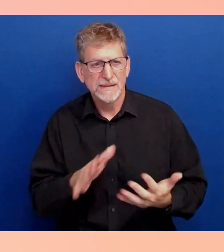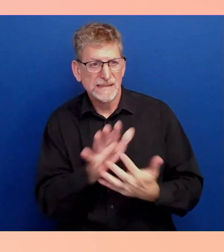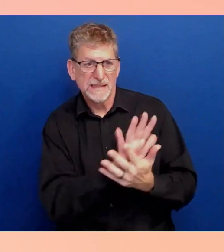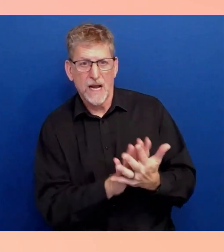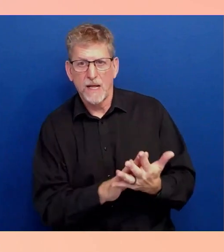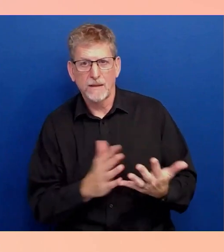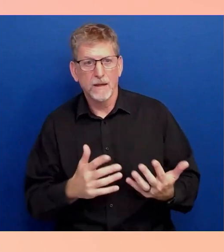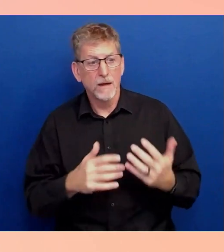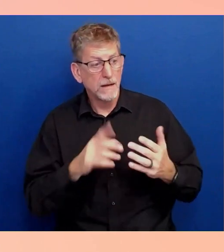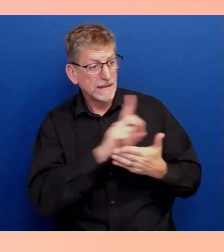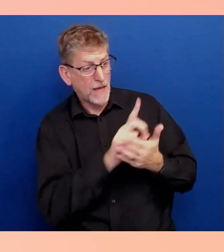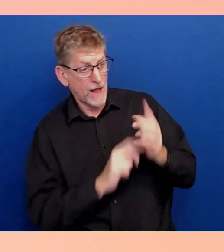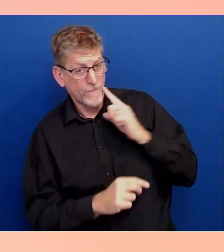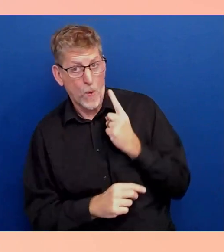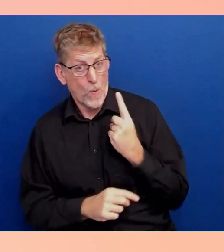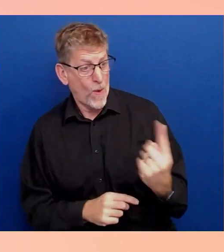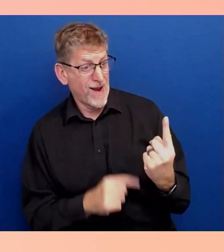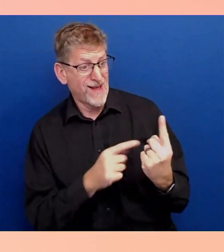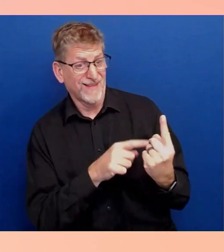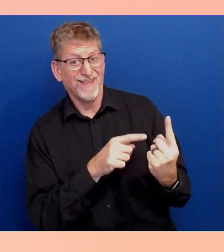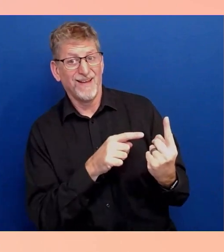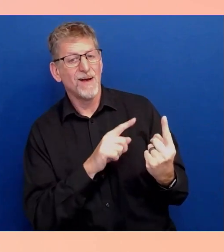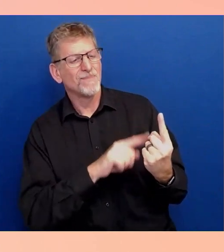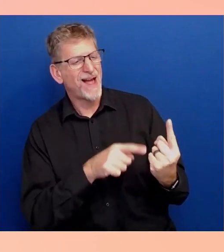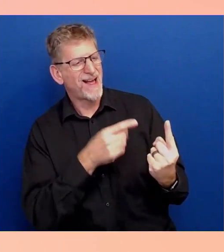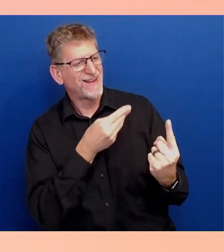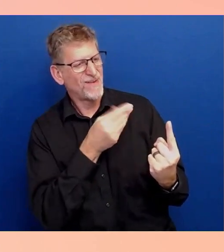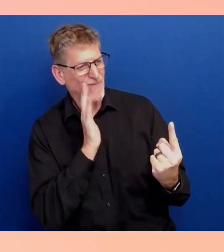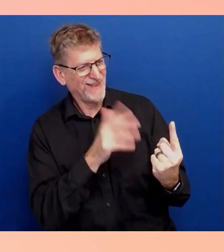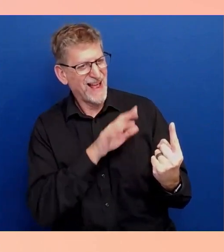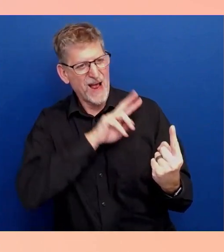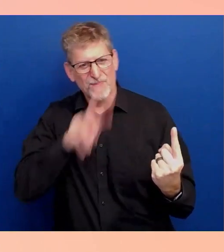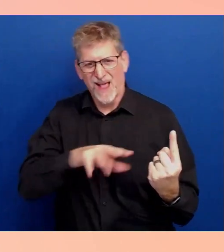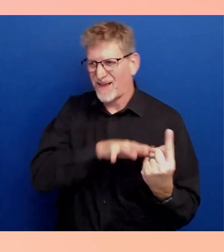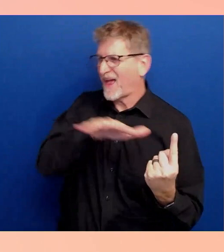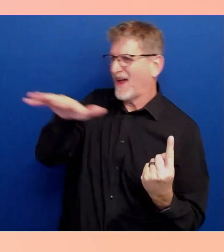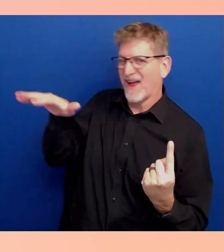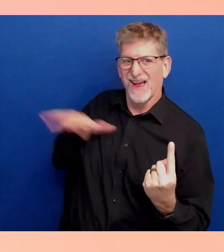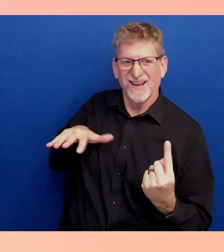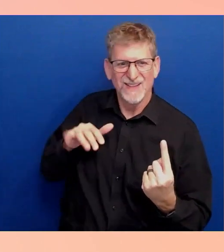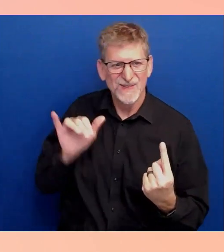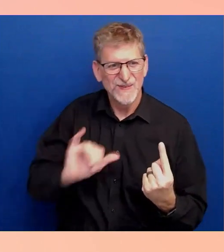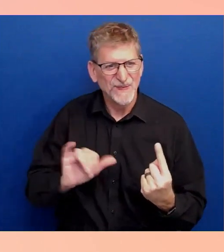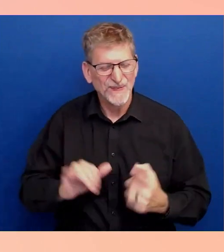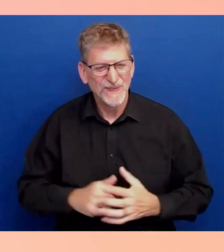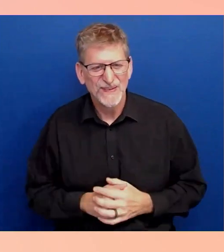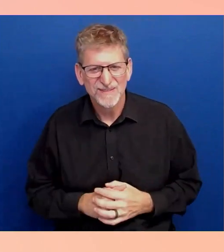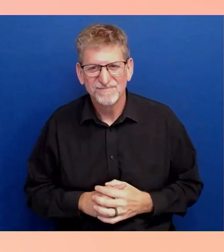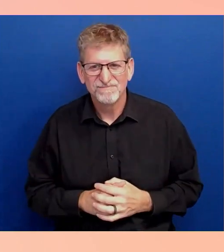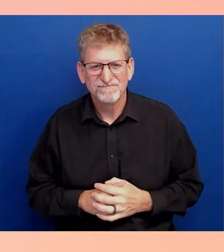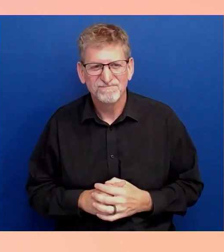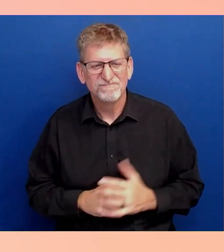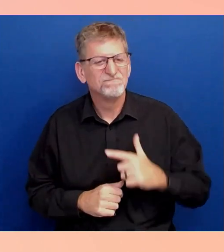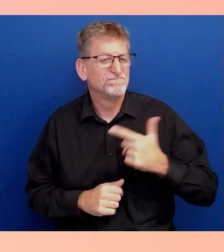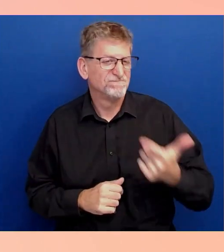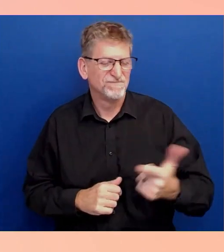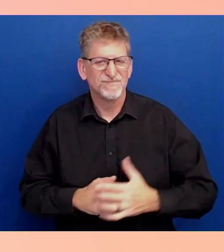Thank you. Back to you, Dante. Thank you so much, Steph. It's so powerful for me to see the evolution in